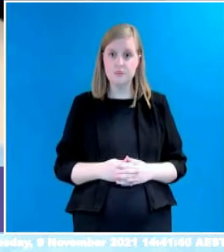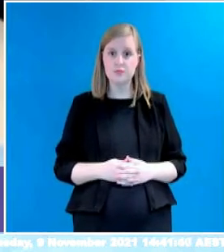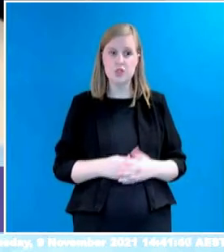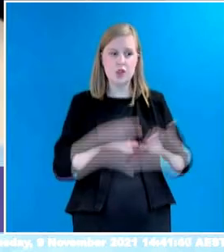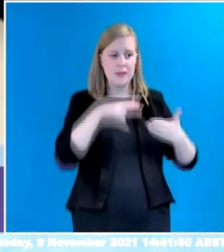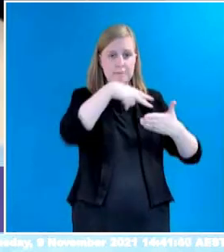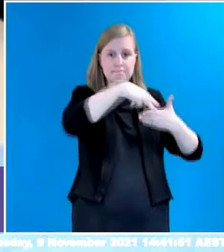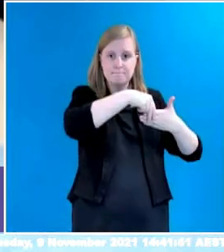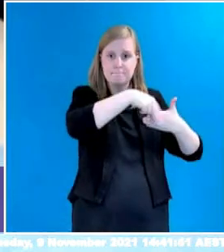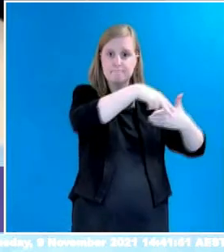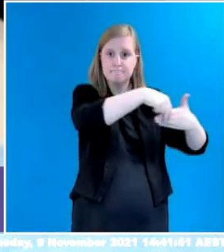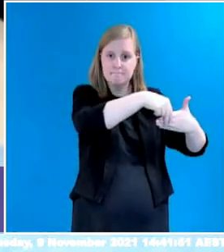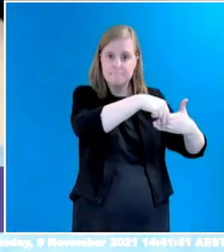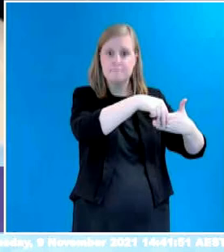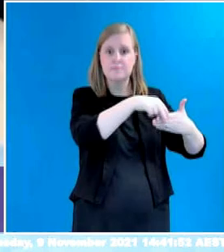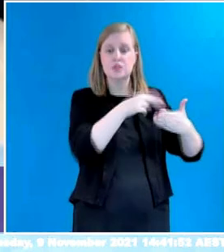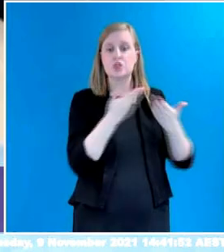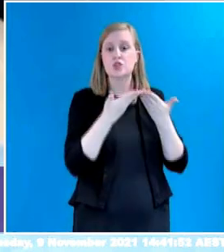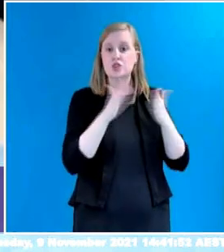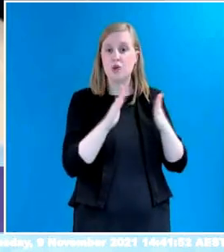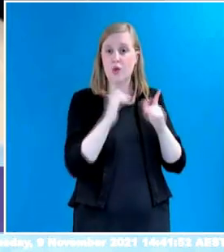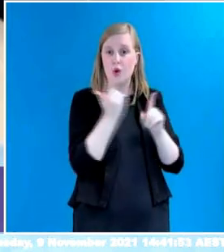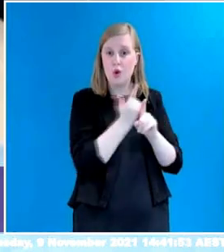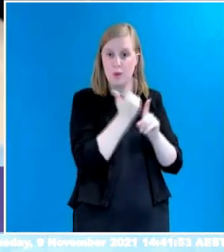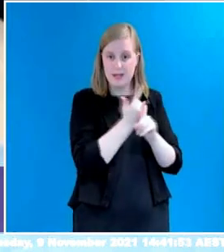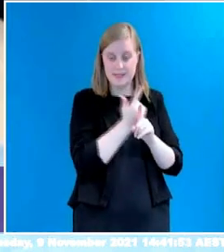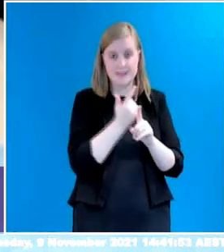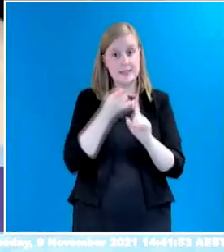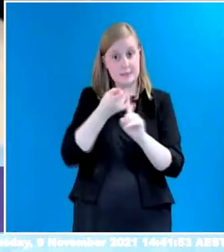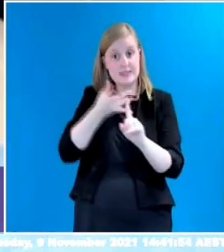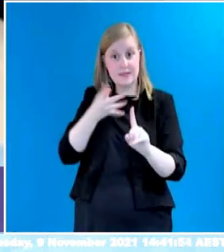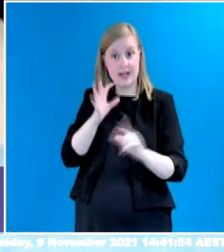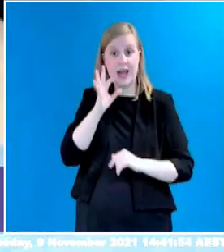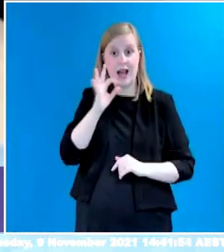and we have asked you specifically on the CRPD general comments --- that